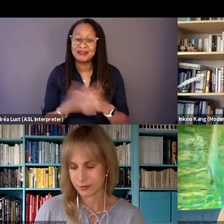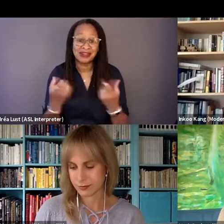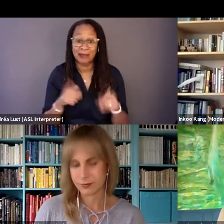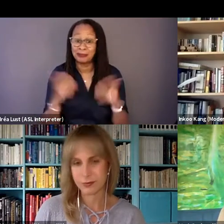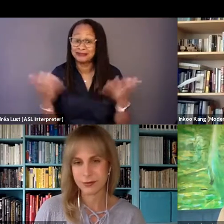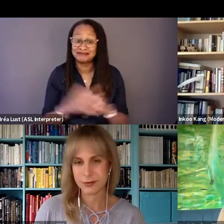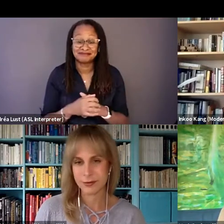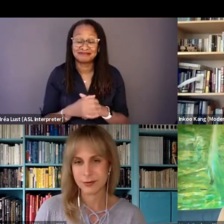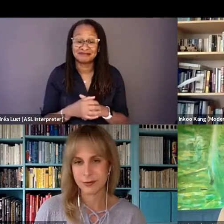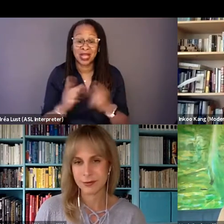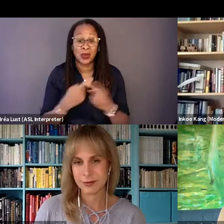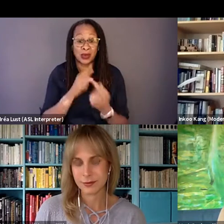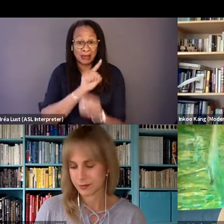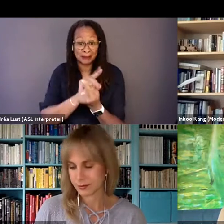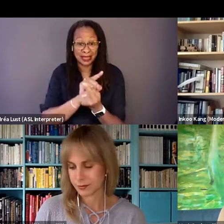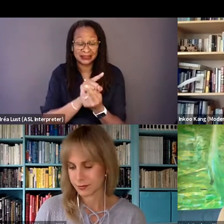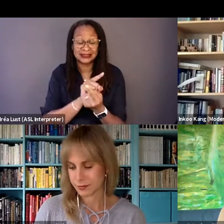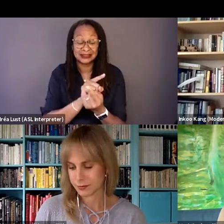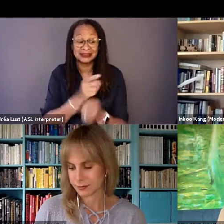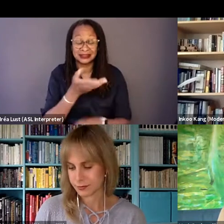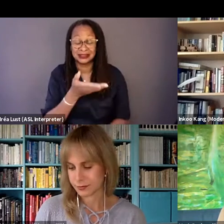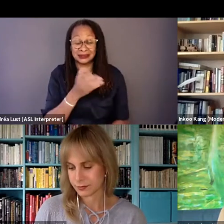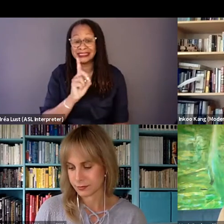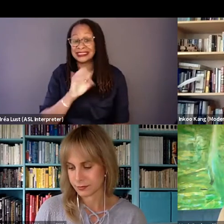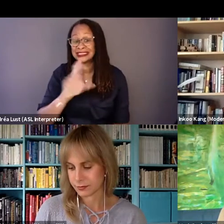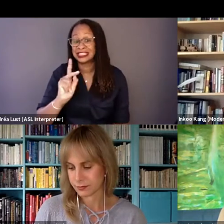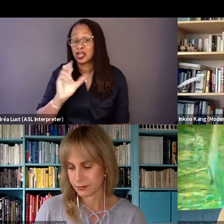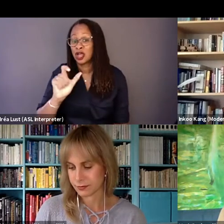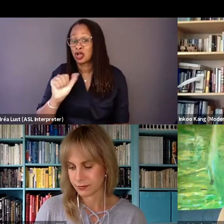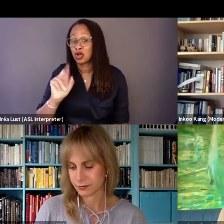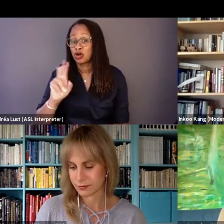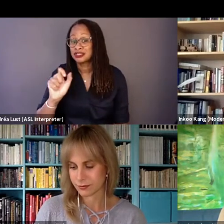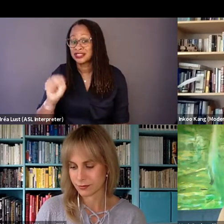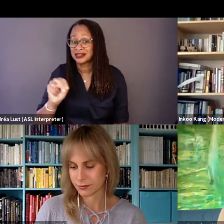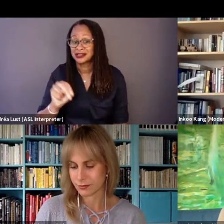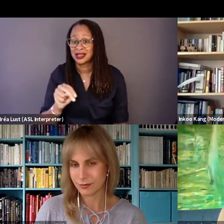But when I met with him, he was, while not representing that on camera,